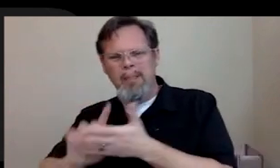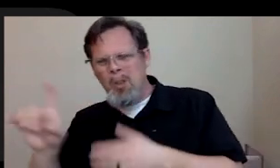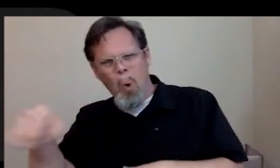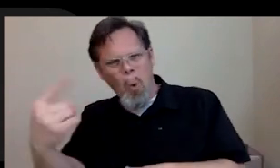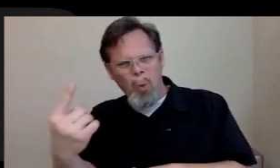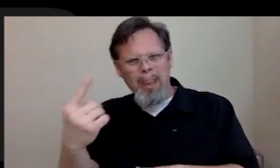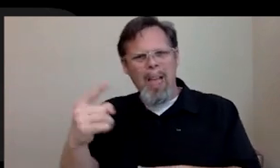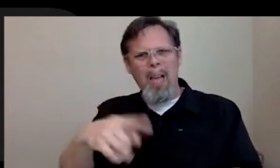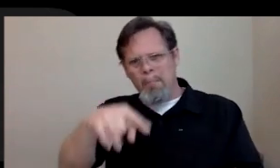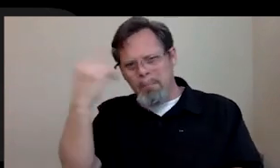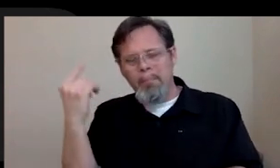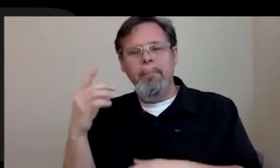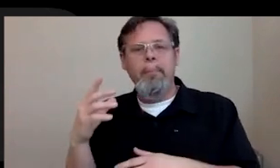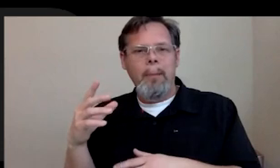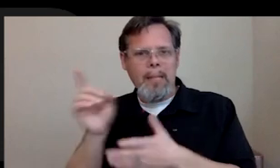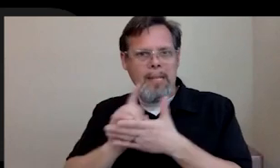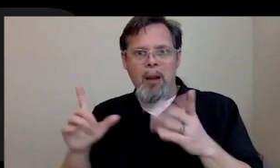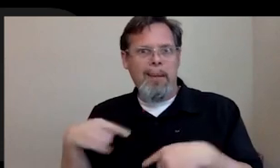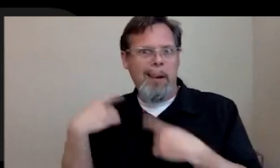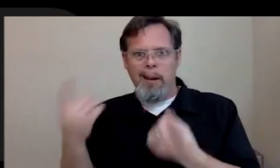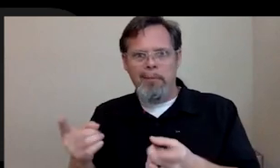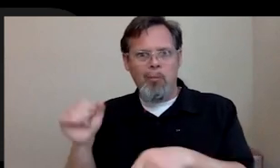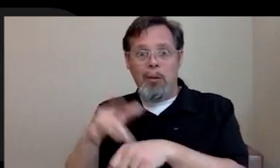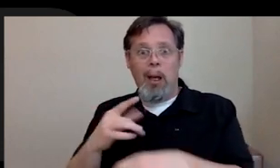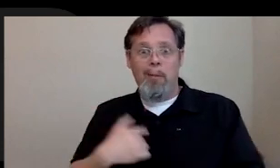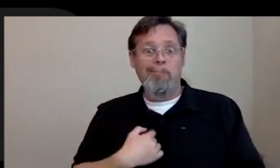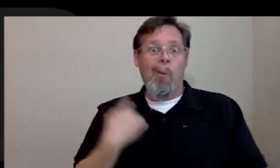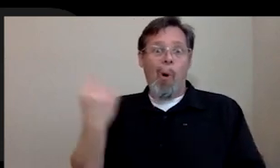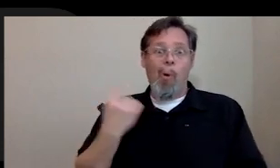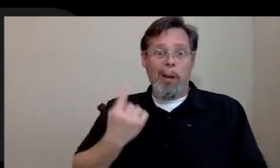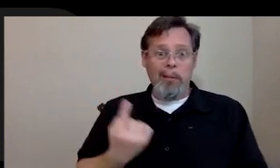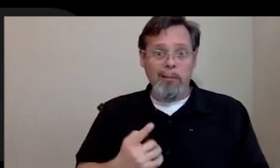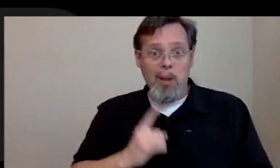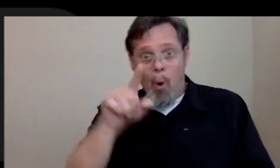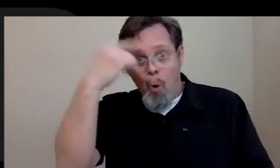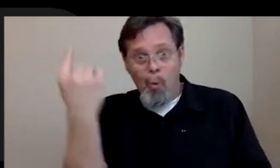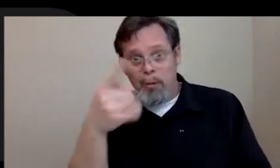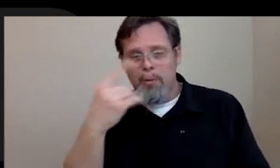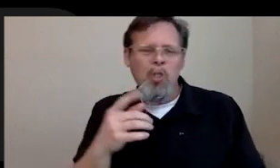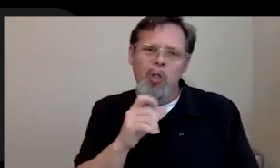ever worked with long term in any job. I was always the only black person and that should have mattered. Like, let's just be honest. It should